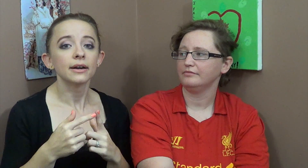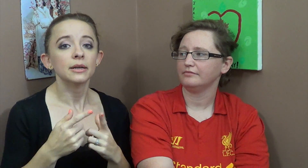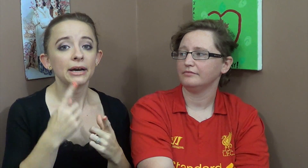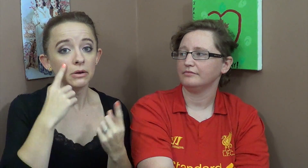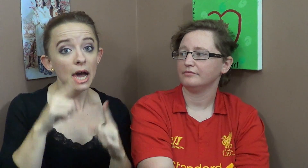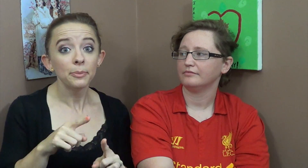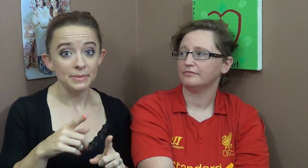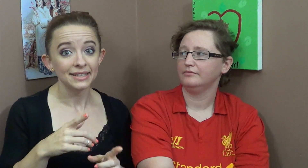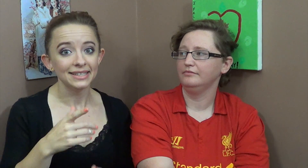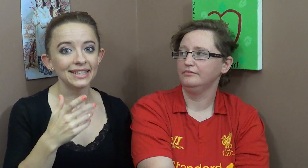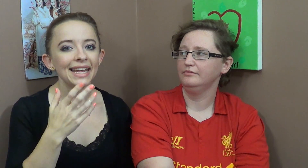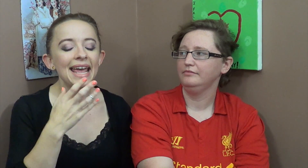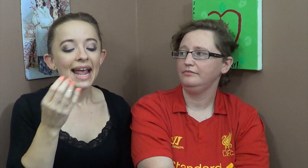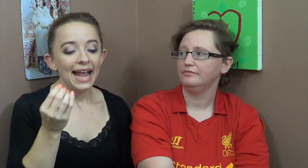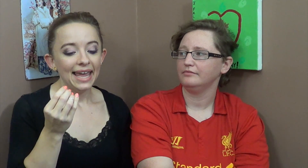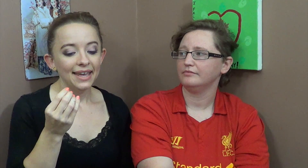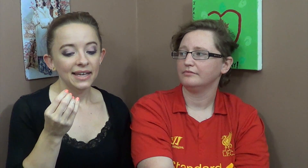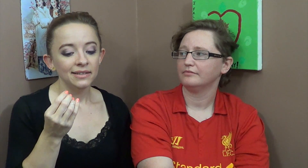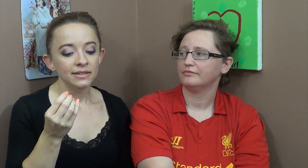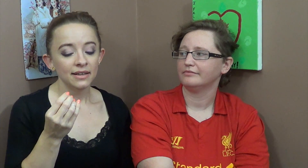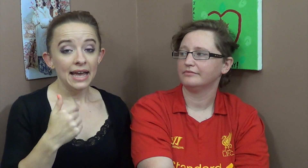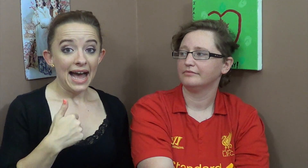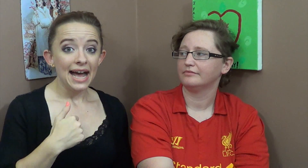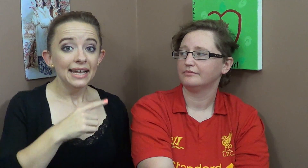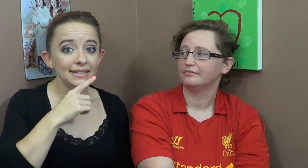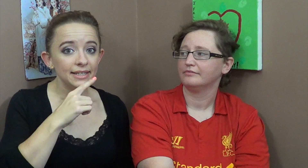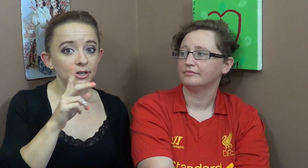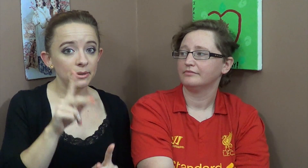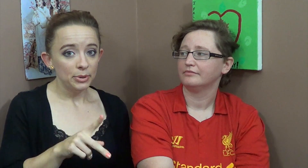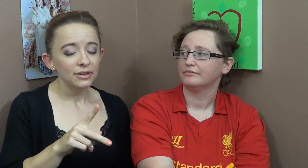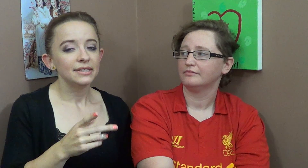them is talking about compromising. I as a hearing